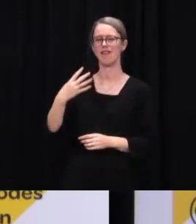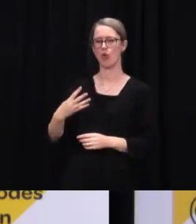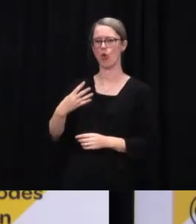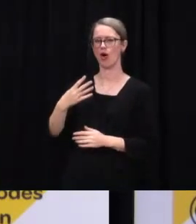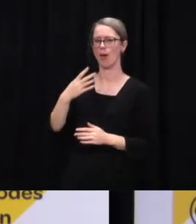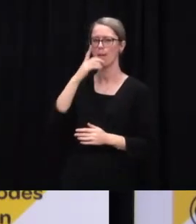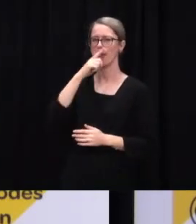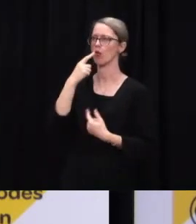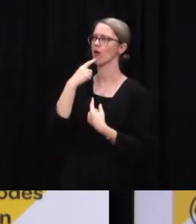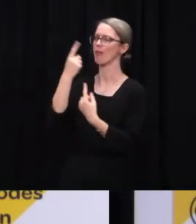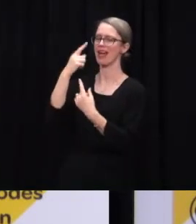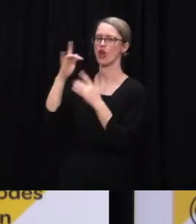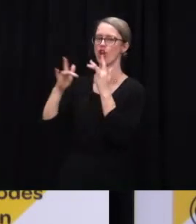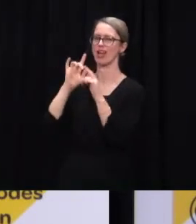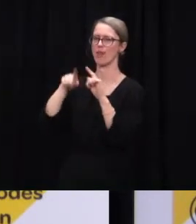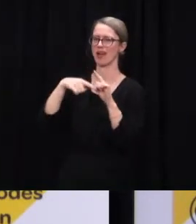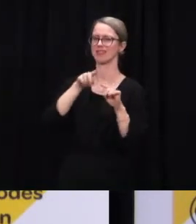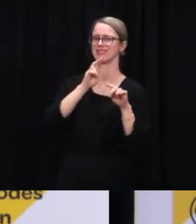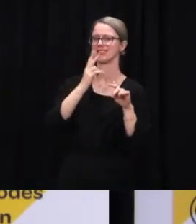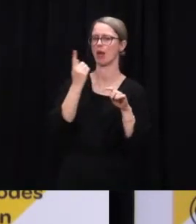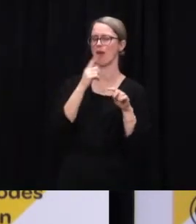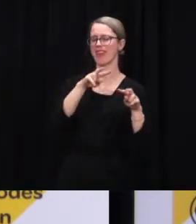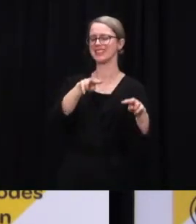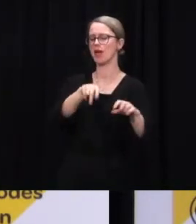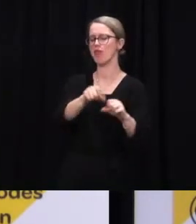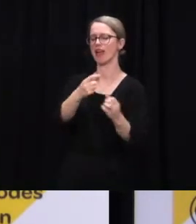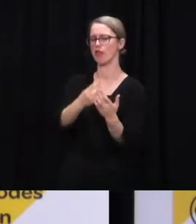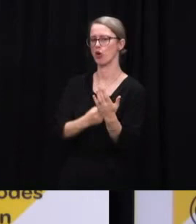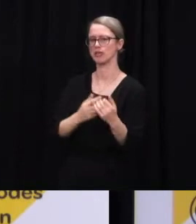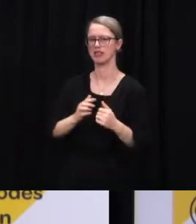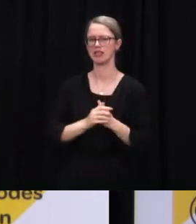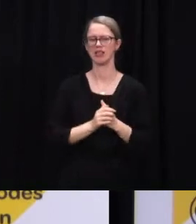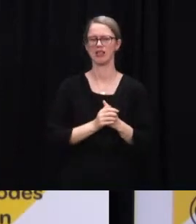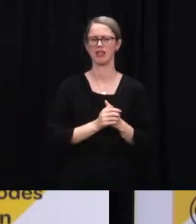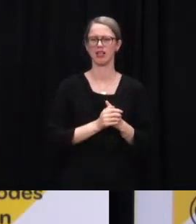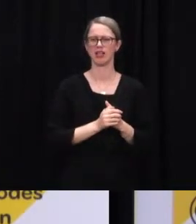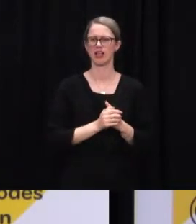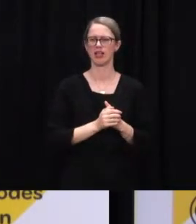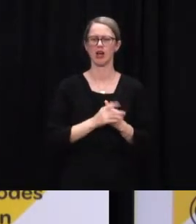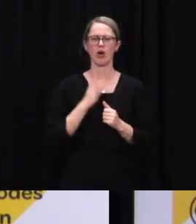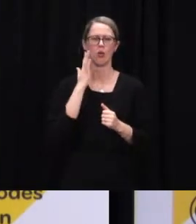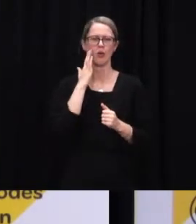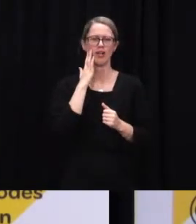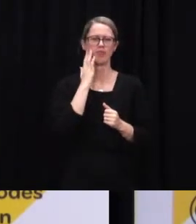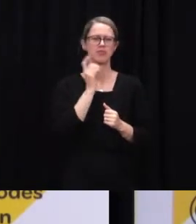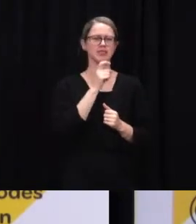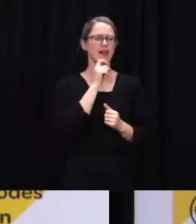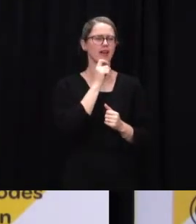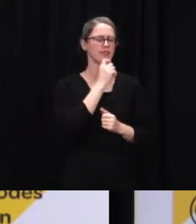the police are finding that